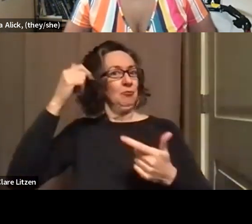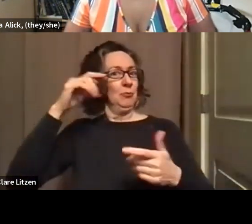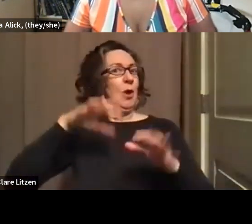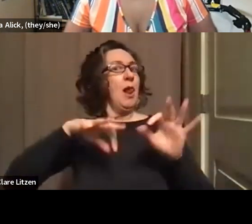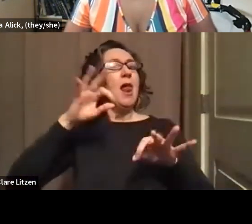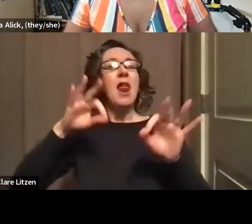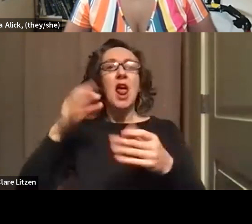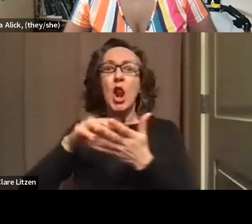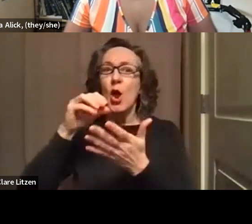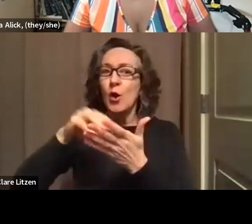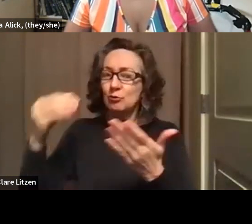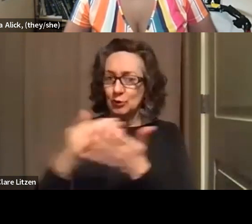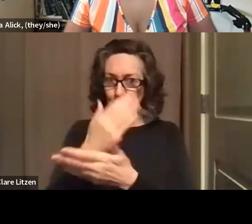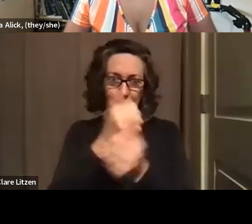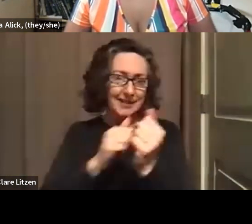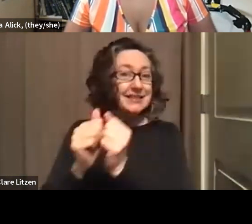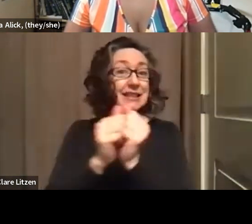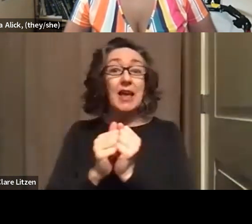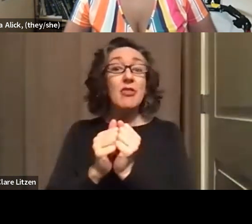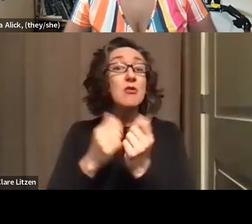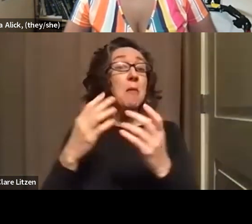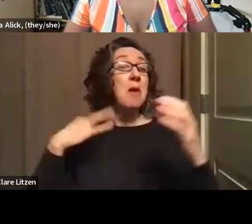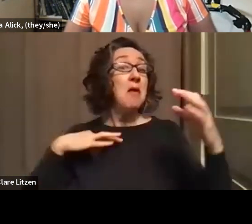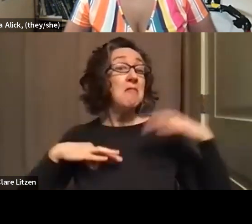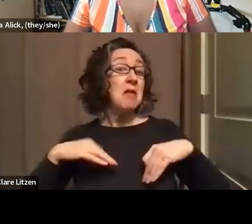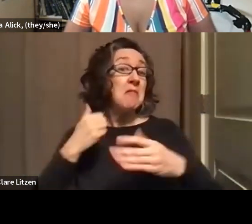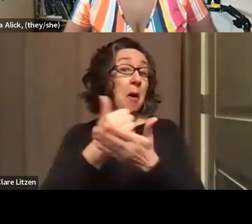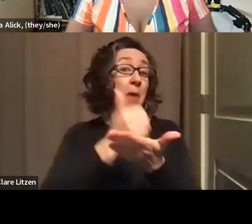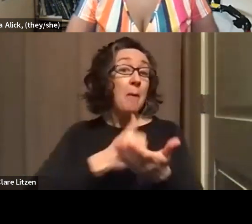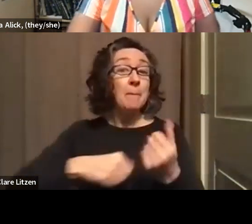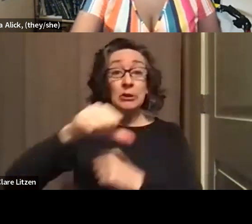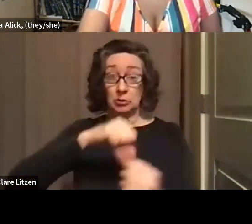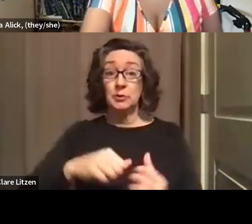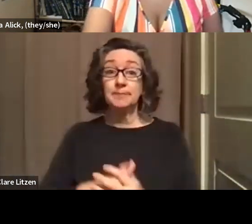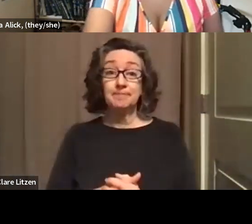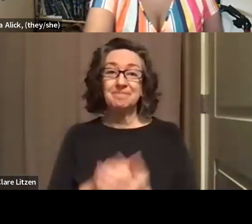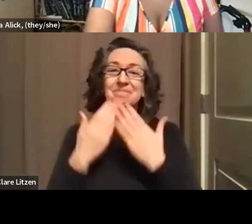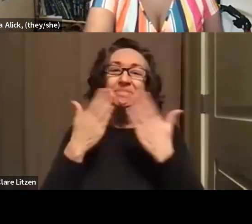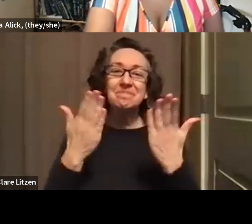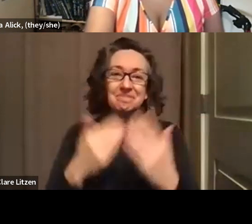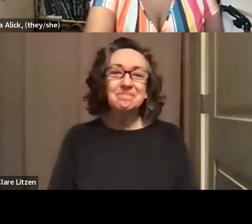some things together about what could be beneficial for us all.